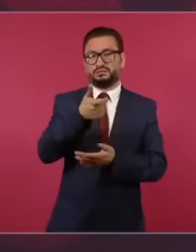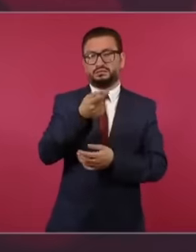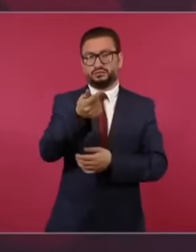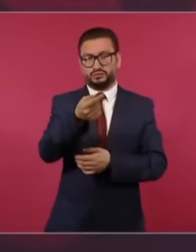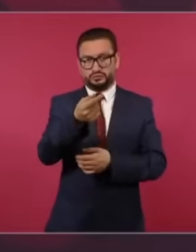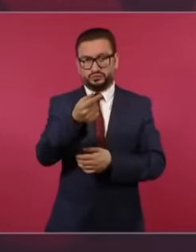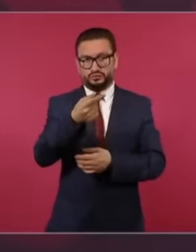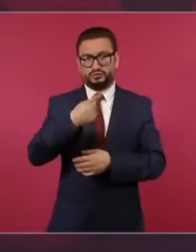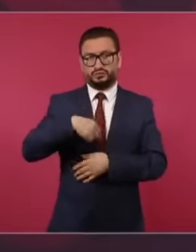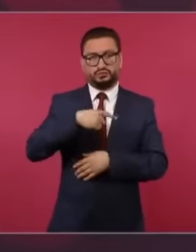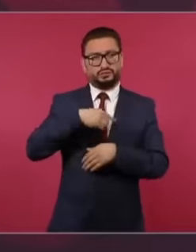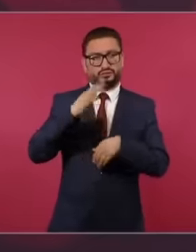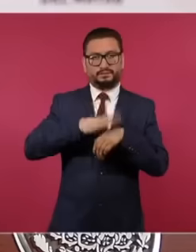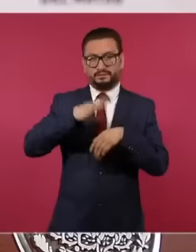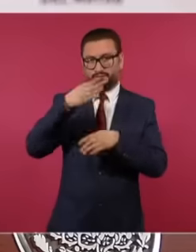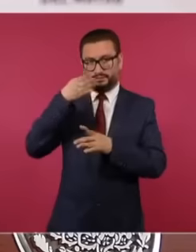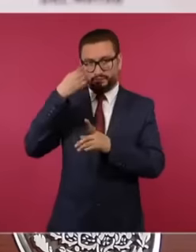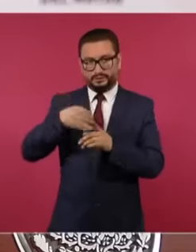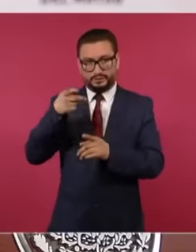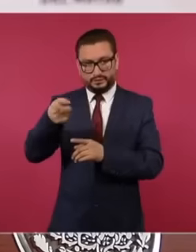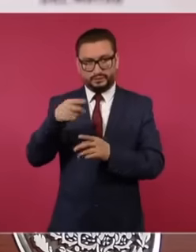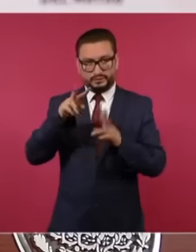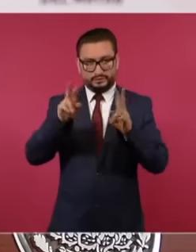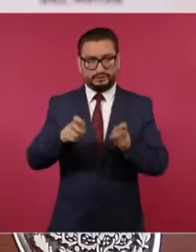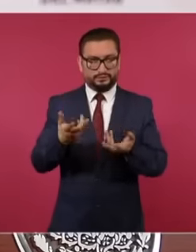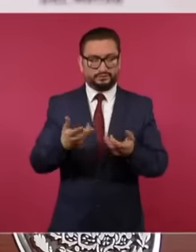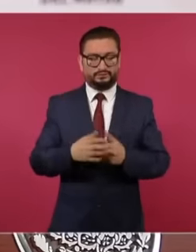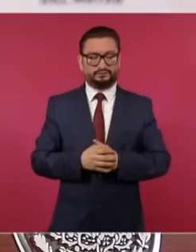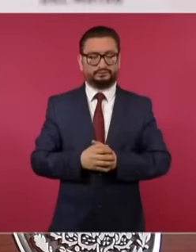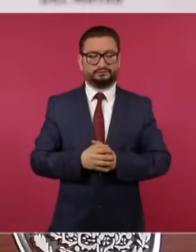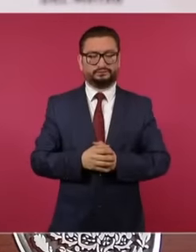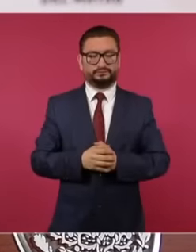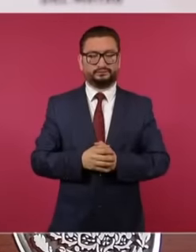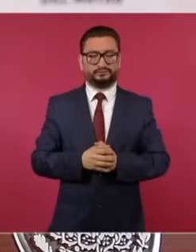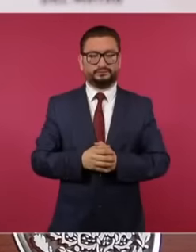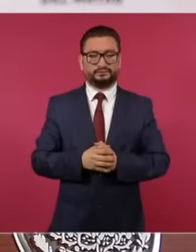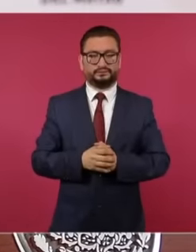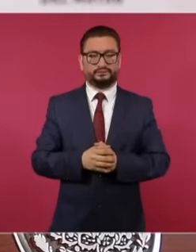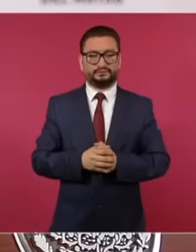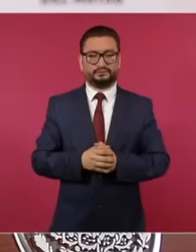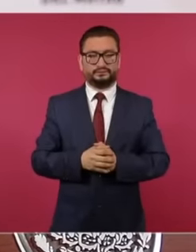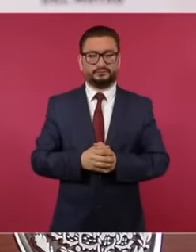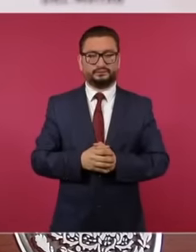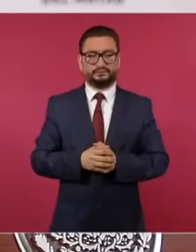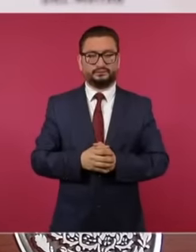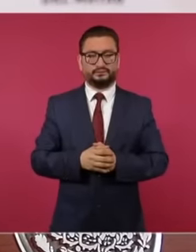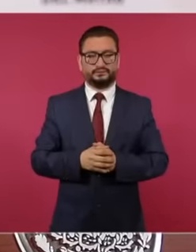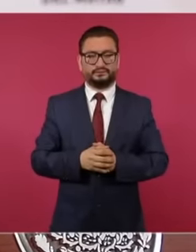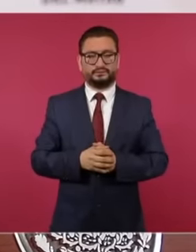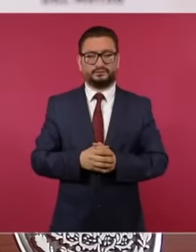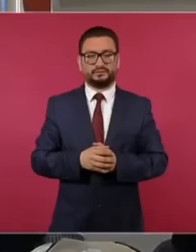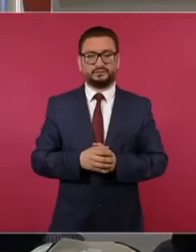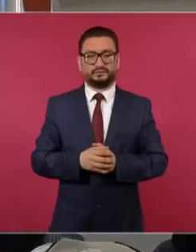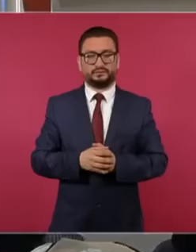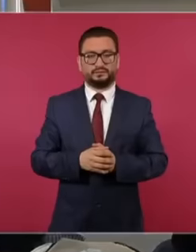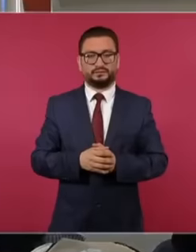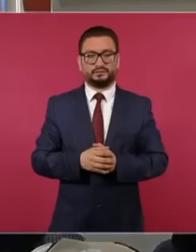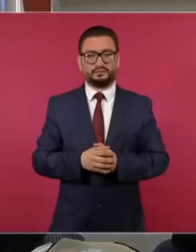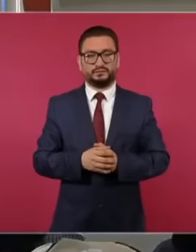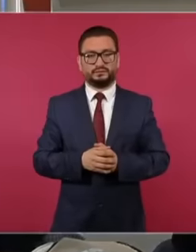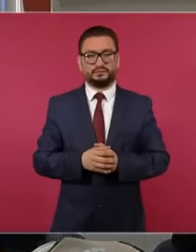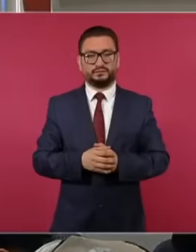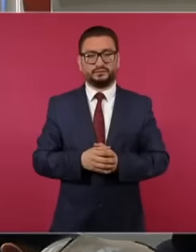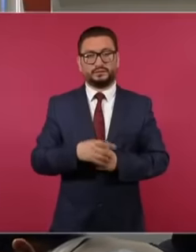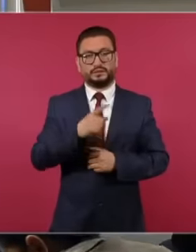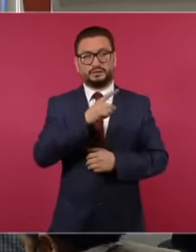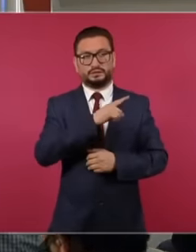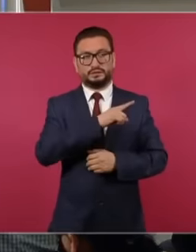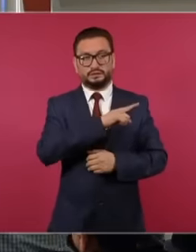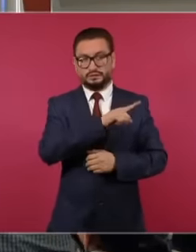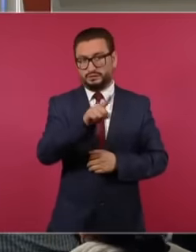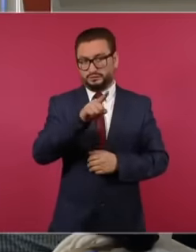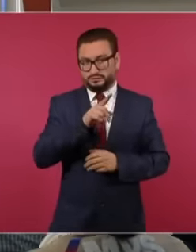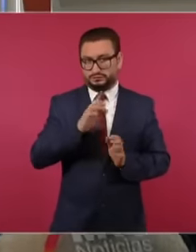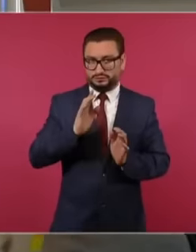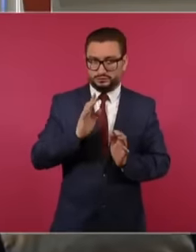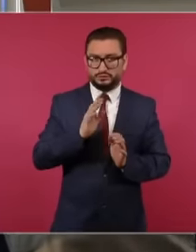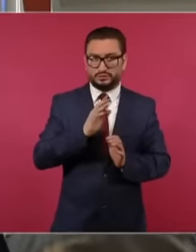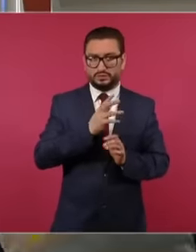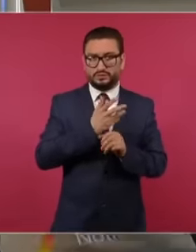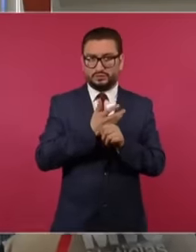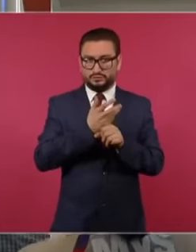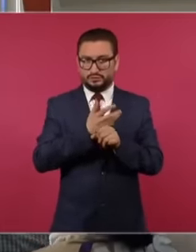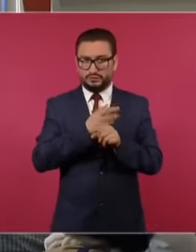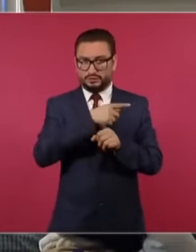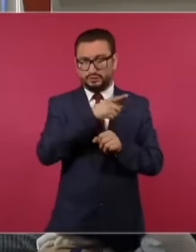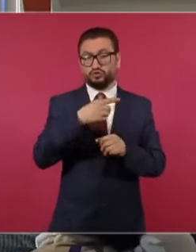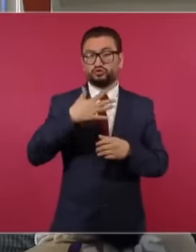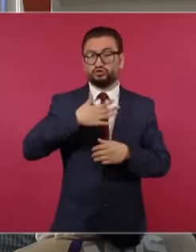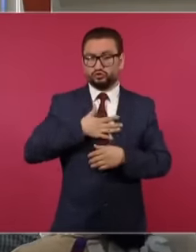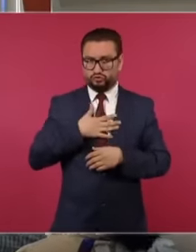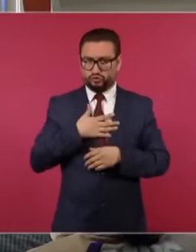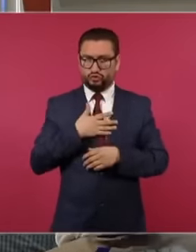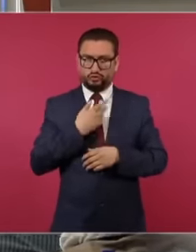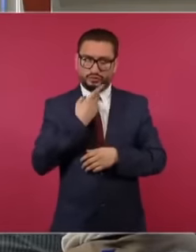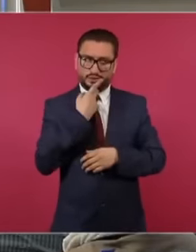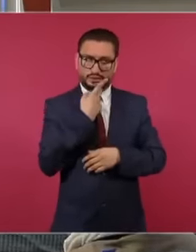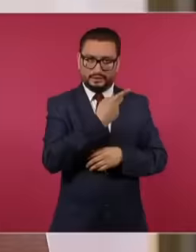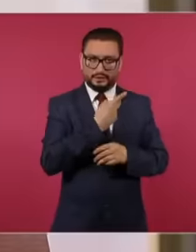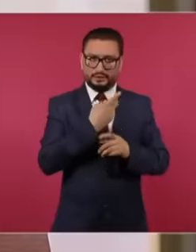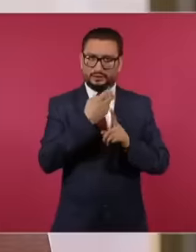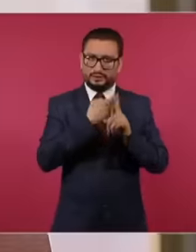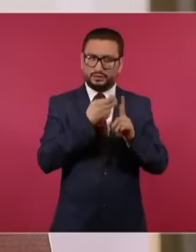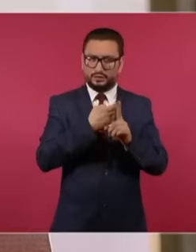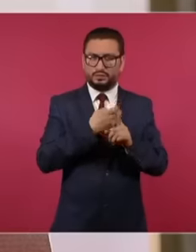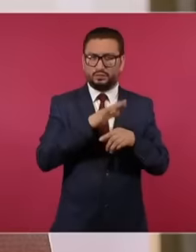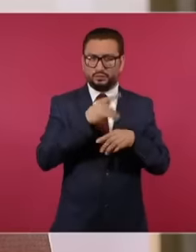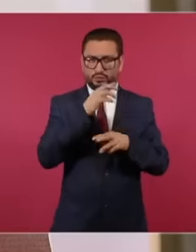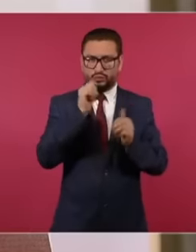that, and it is a respectful fraternal questioning. Because with both